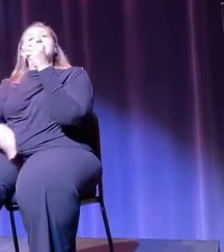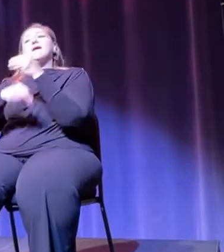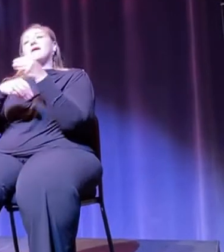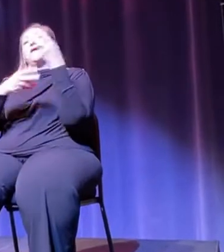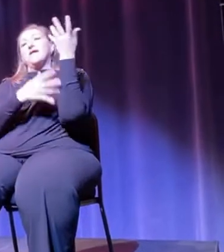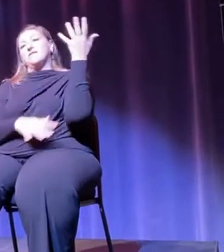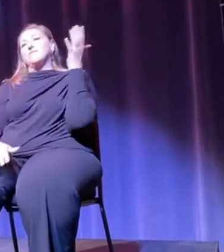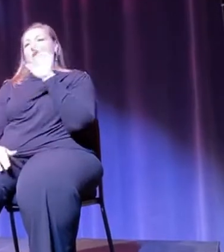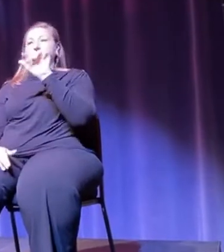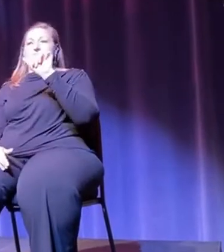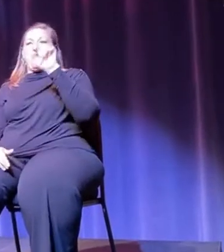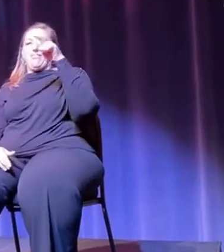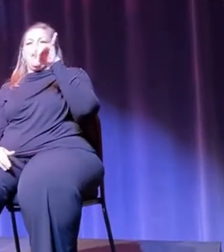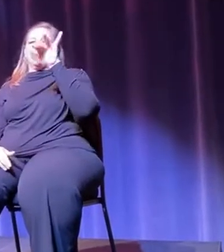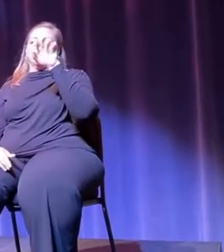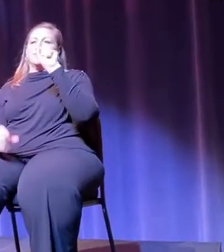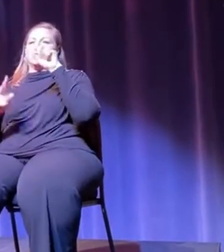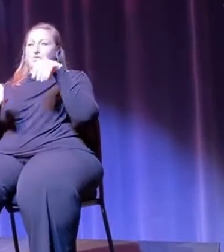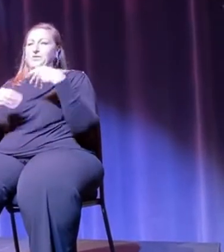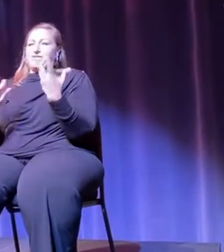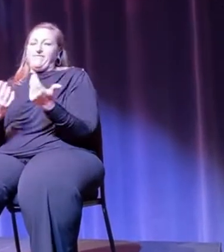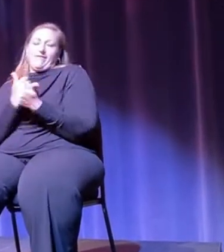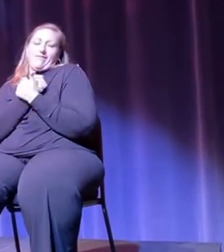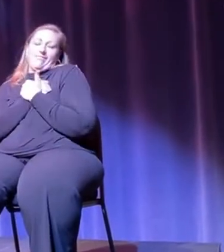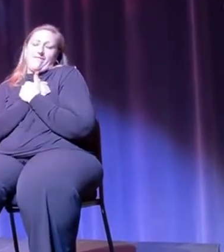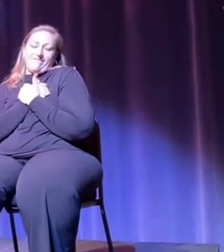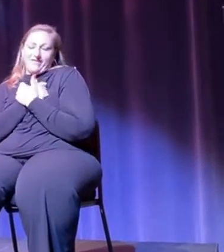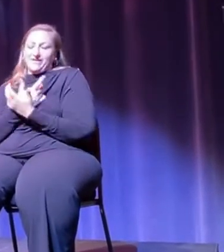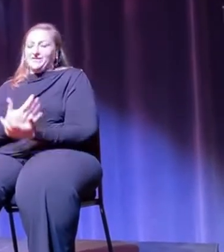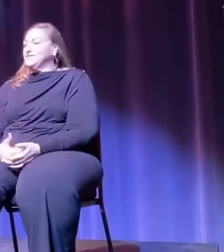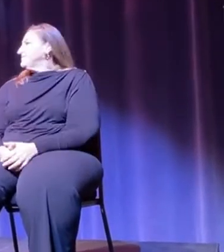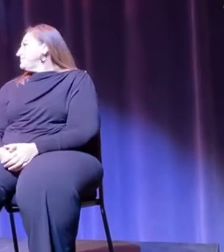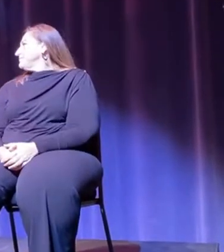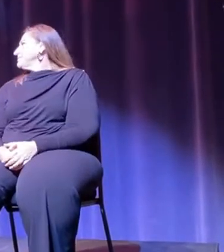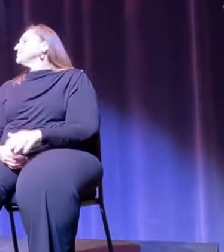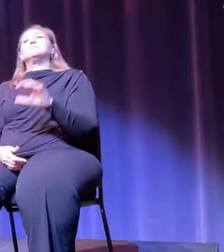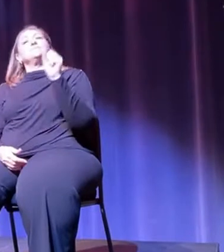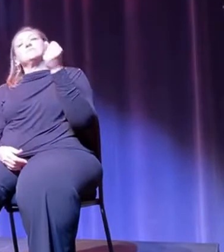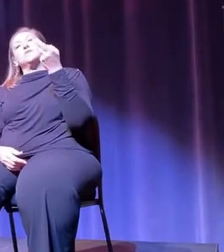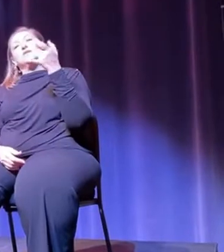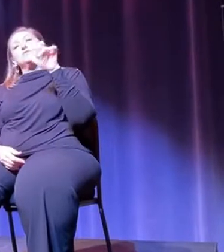Alexis is somebody who's so giving and loving. I would have to say Sharon Bridgforth,